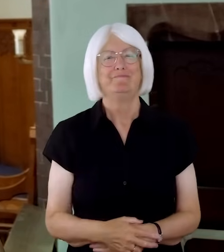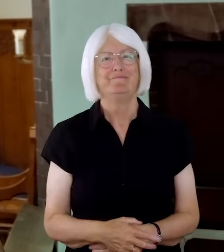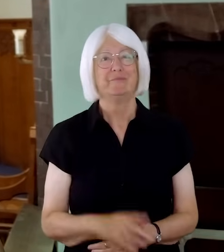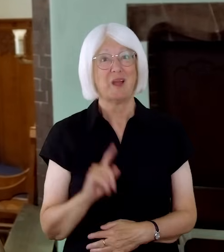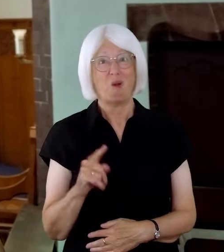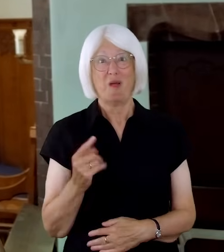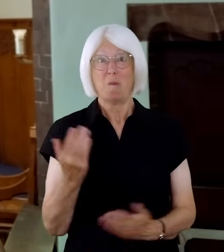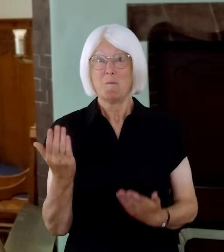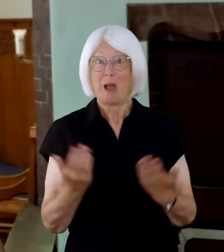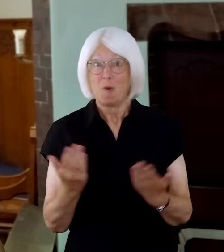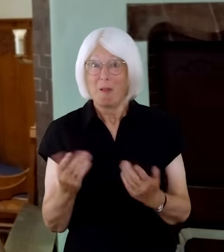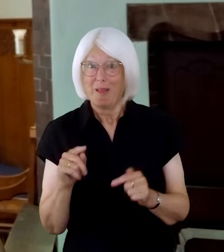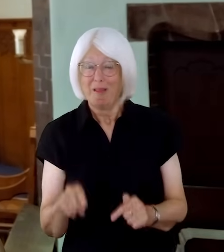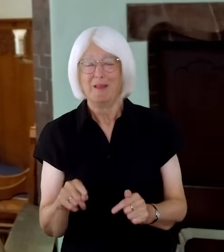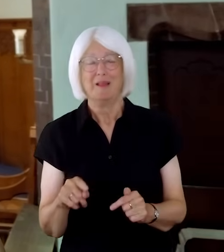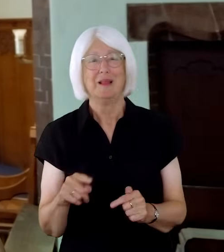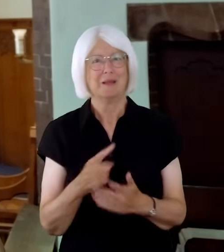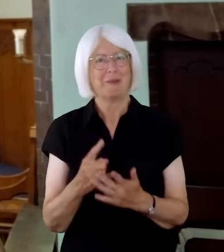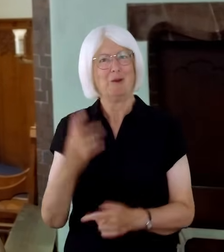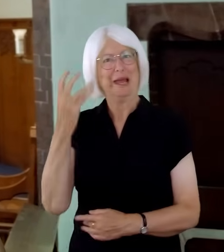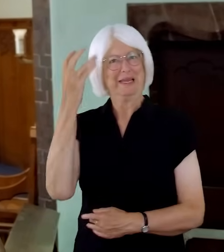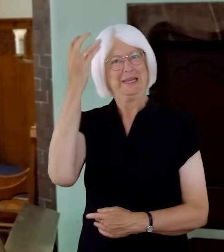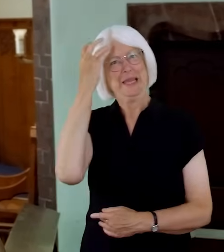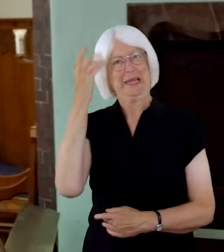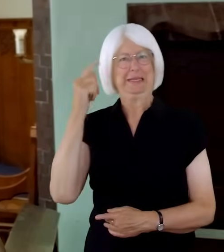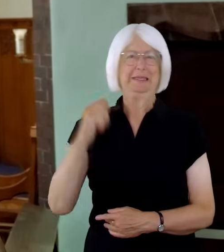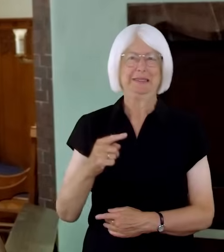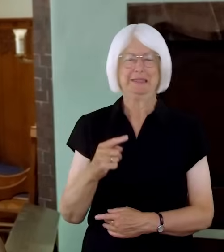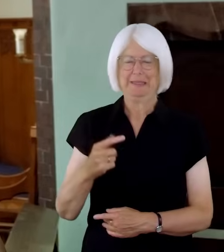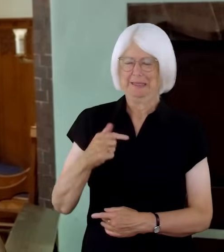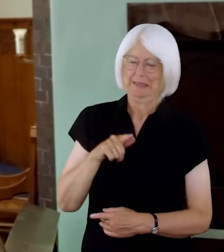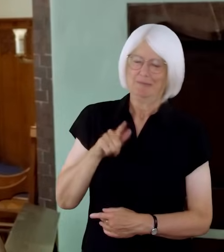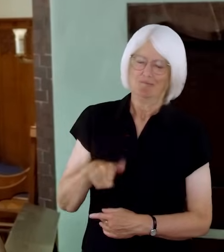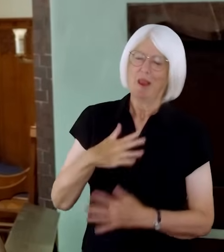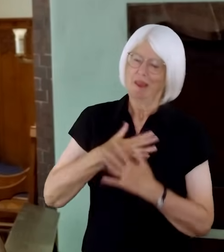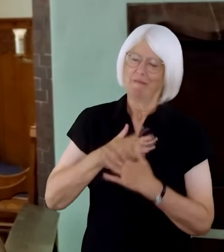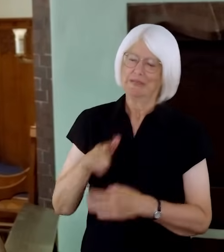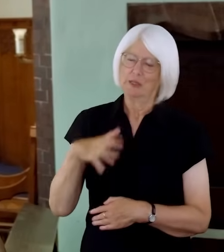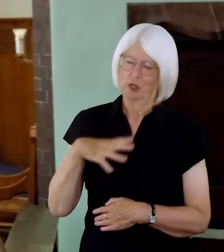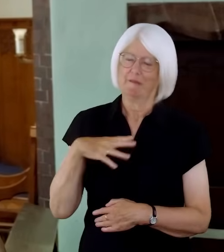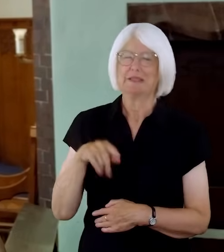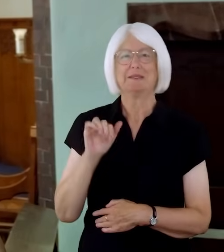So this parable is about a generous king, out of love for his servant, his neighbour